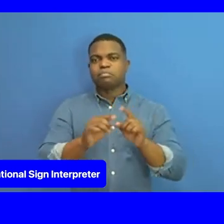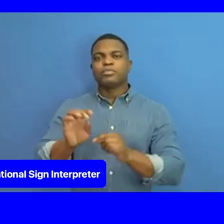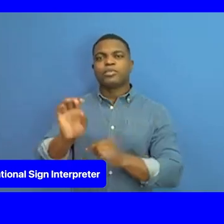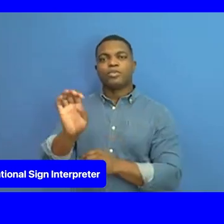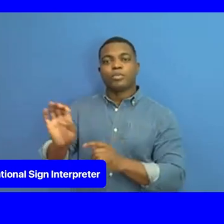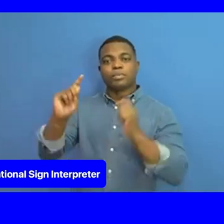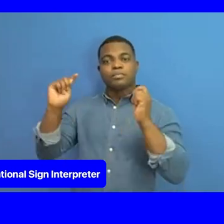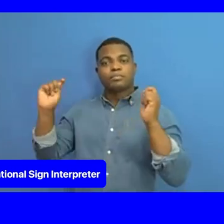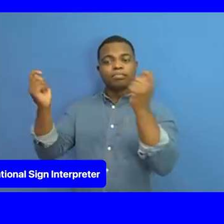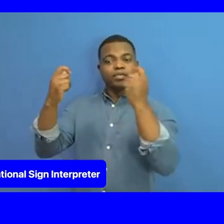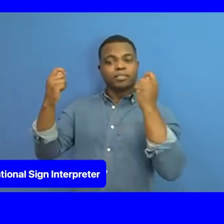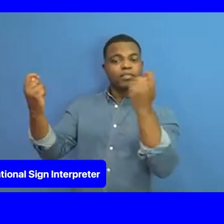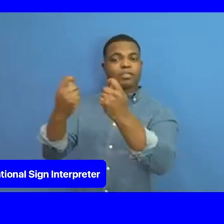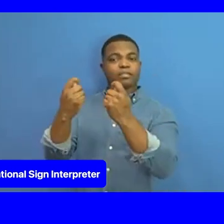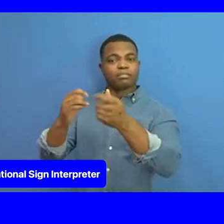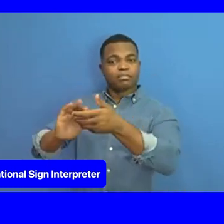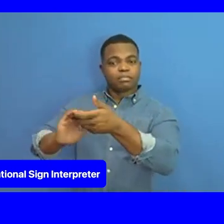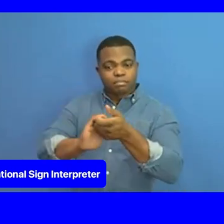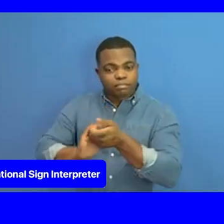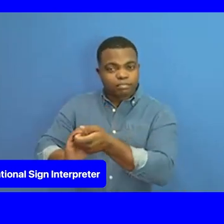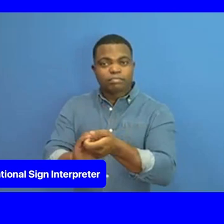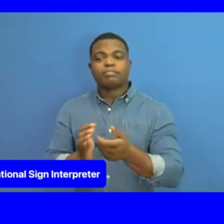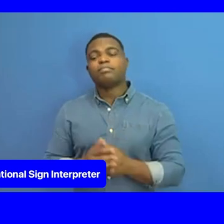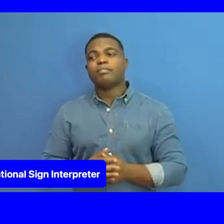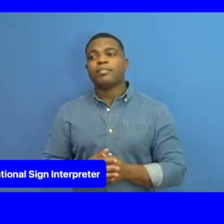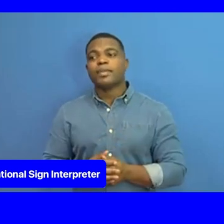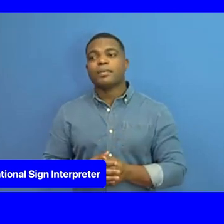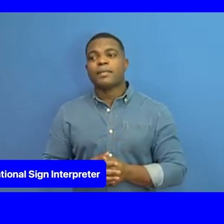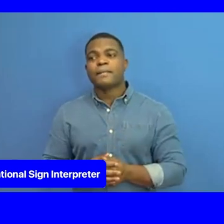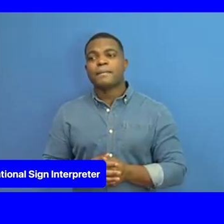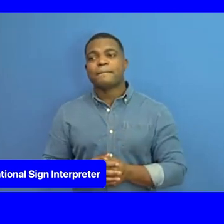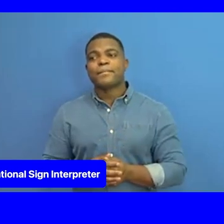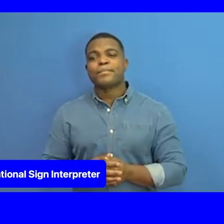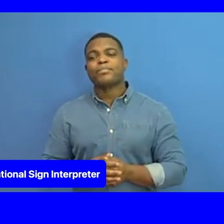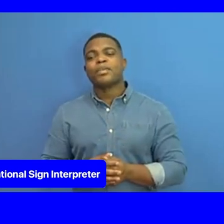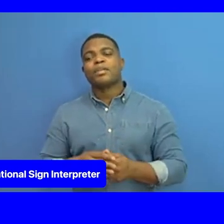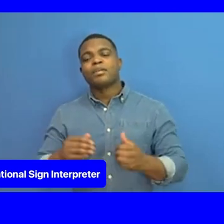You contribute to Creative Europe, to the European Theater Initiative